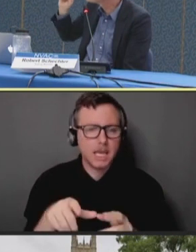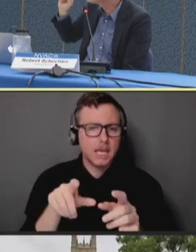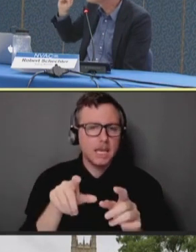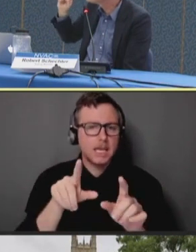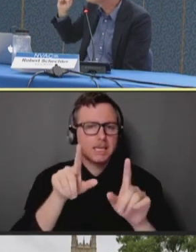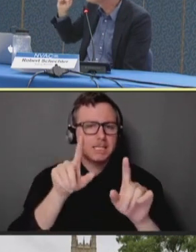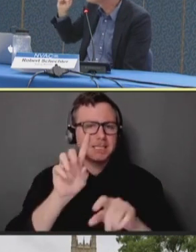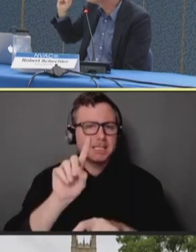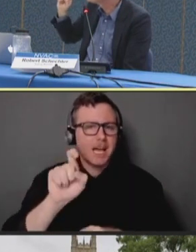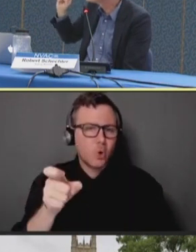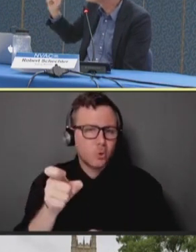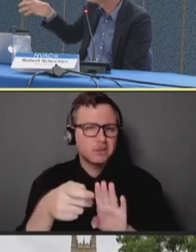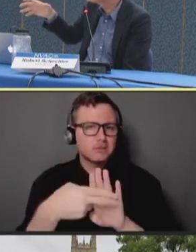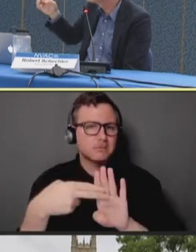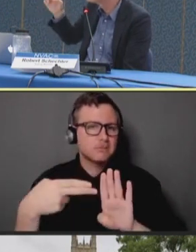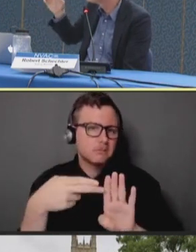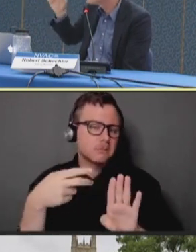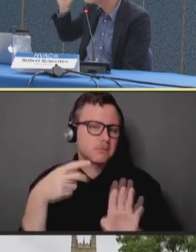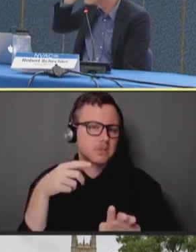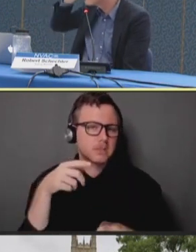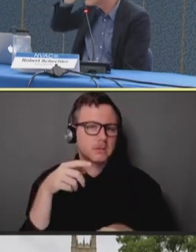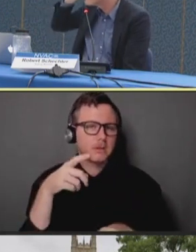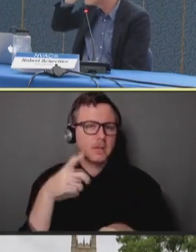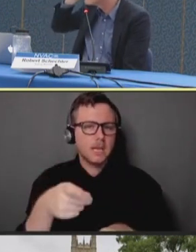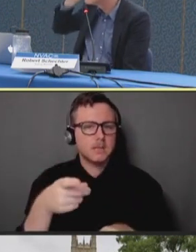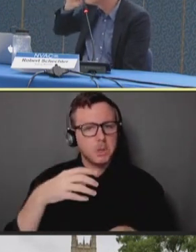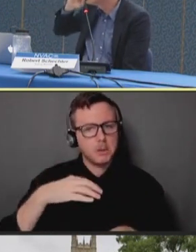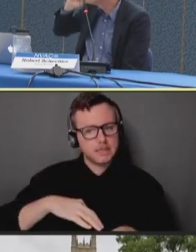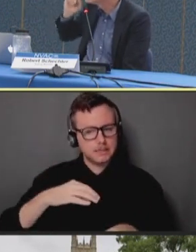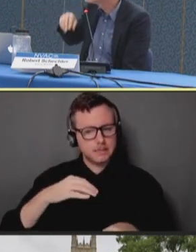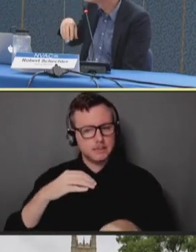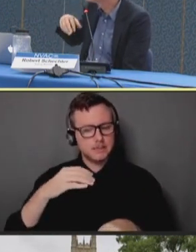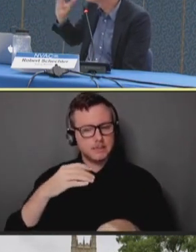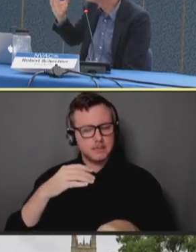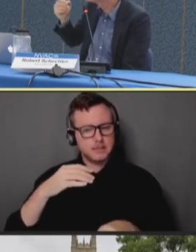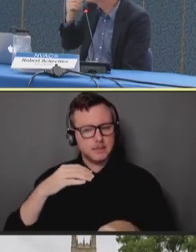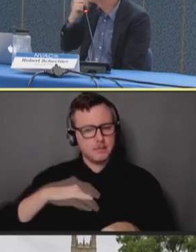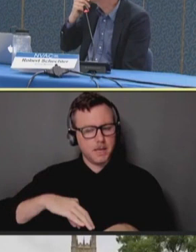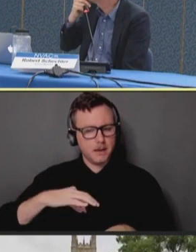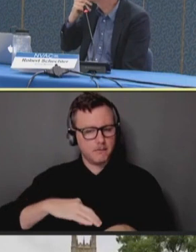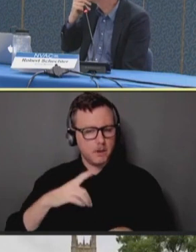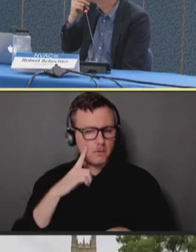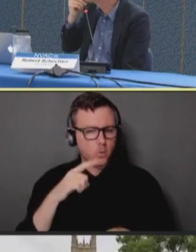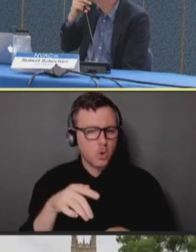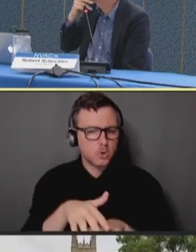and whether there'd be any perceived possible benefit in slowing progression or reducing